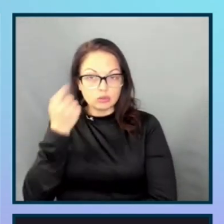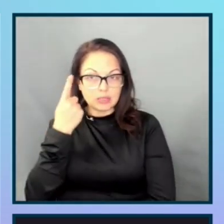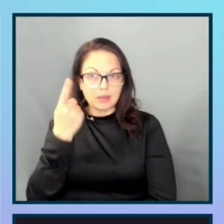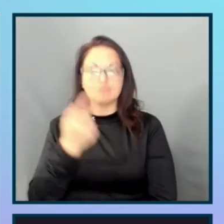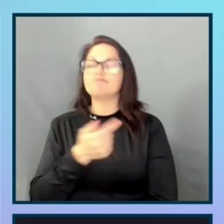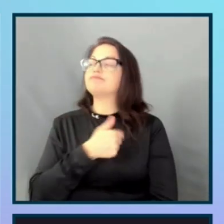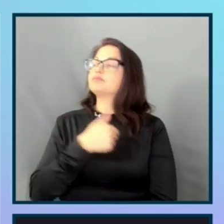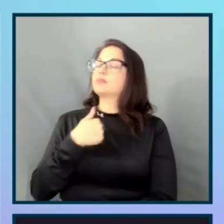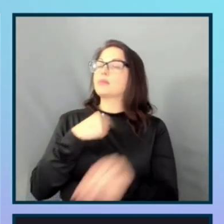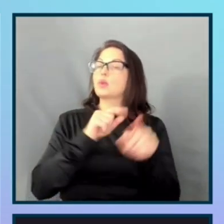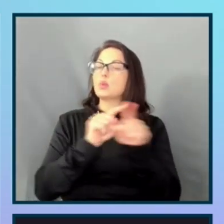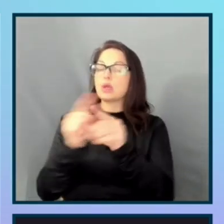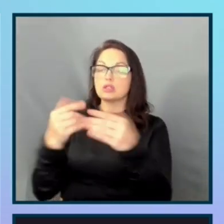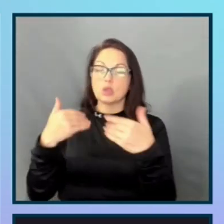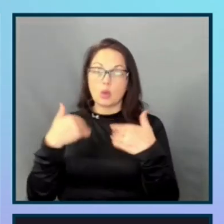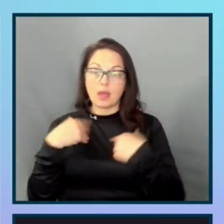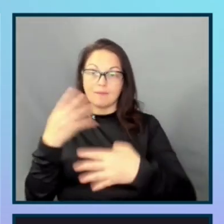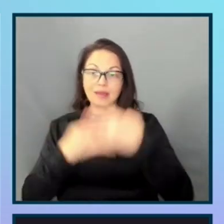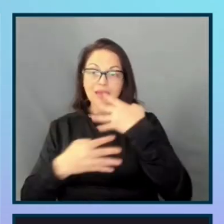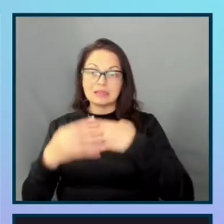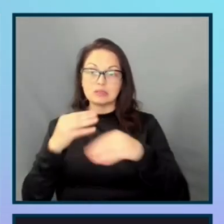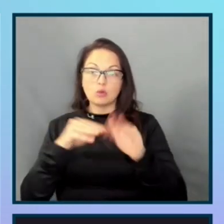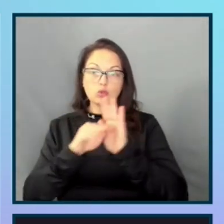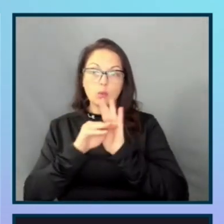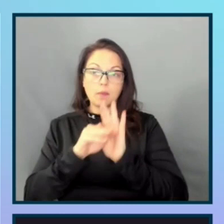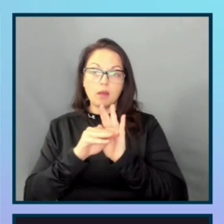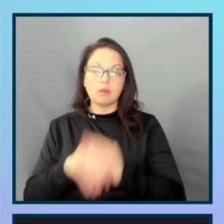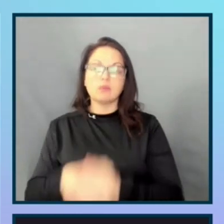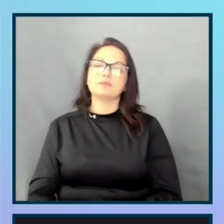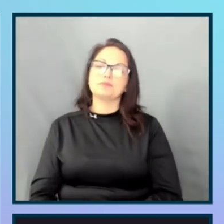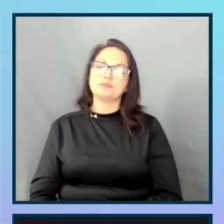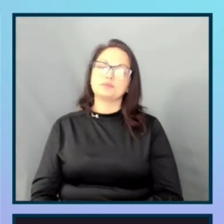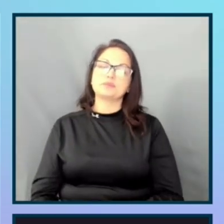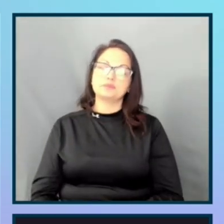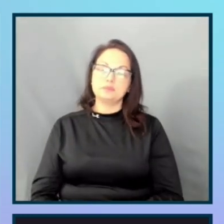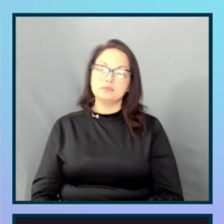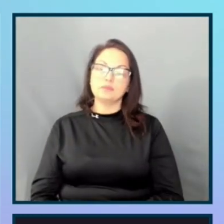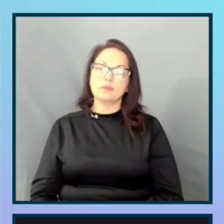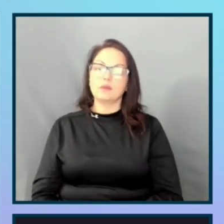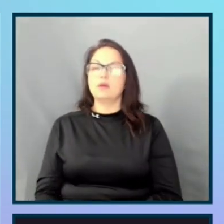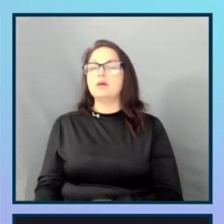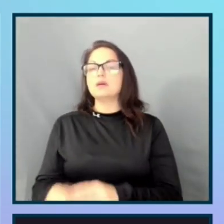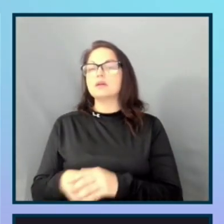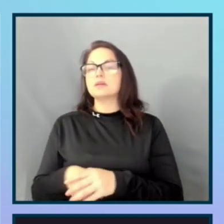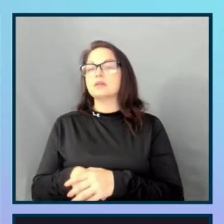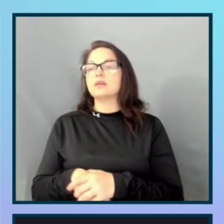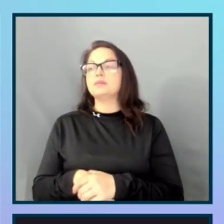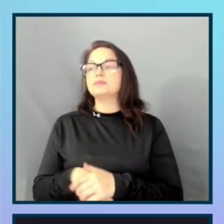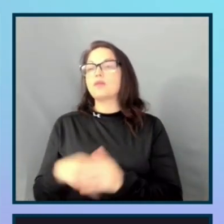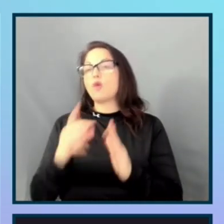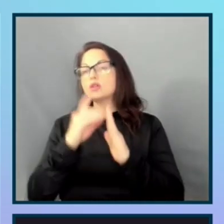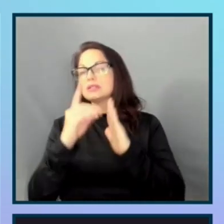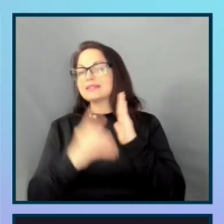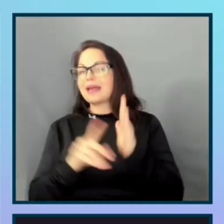And the social model, really for our designs of data of quantifying and qualifying.